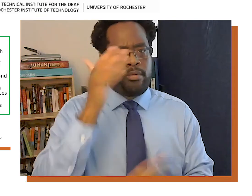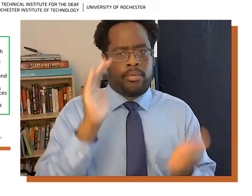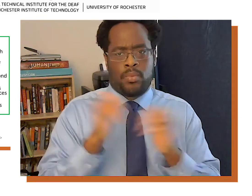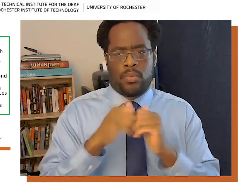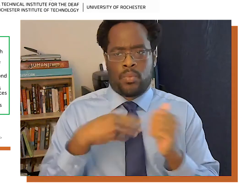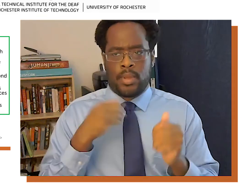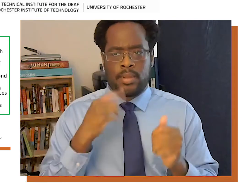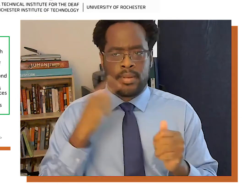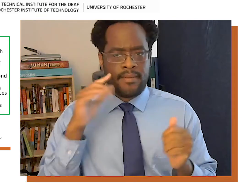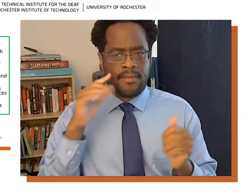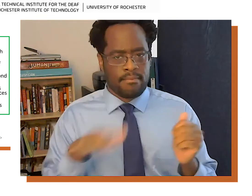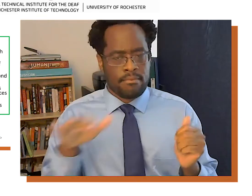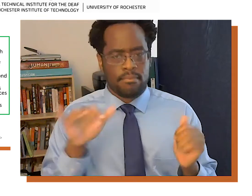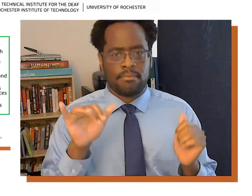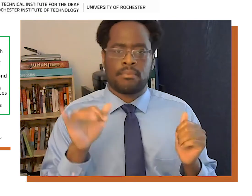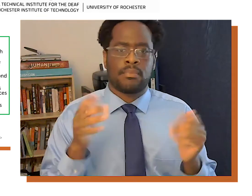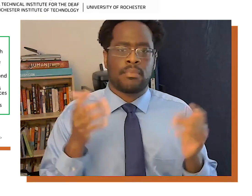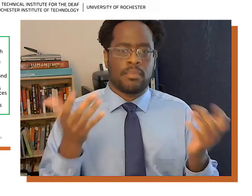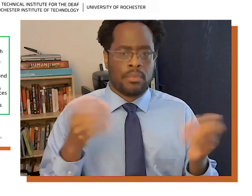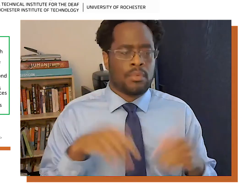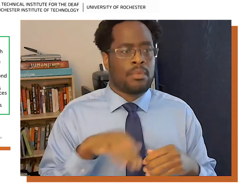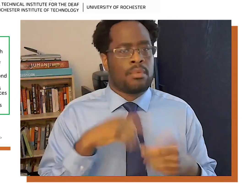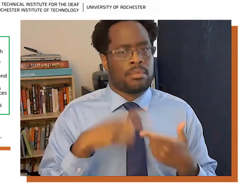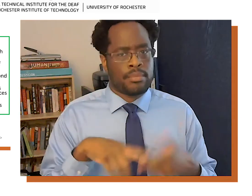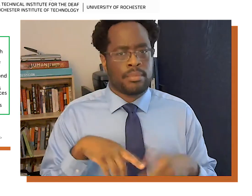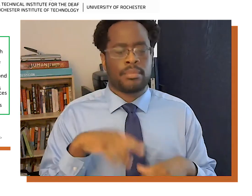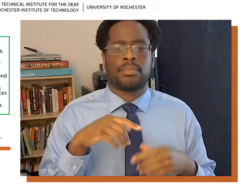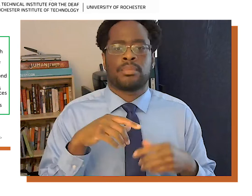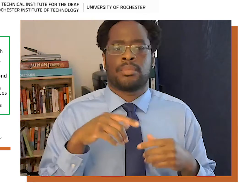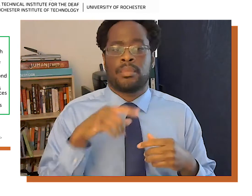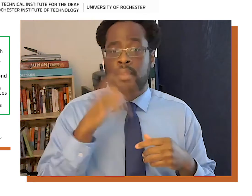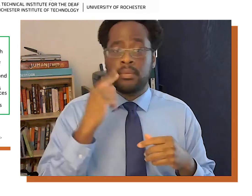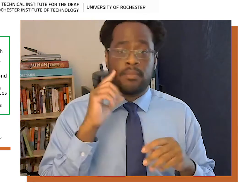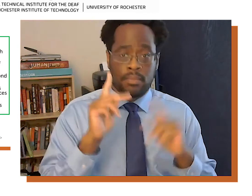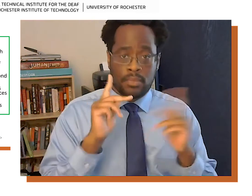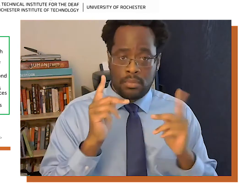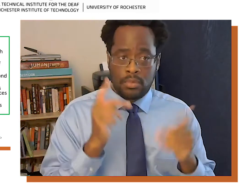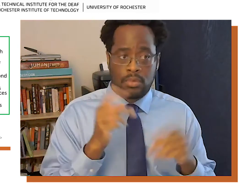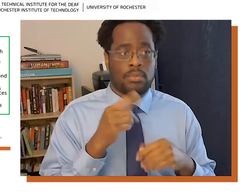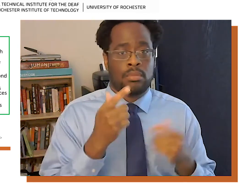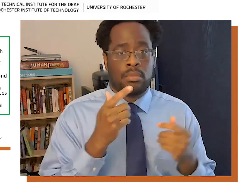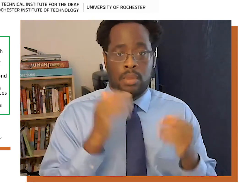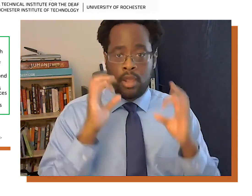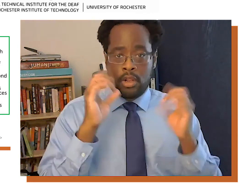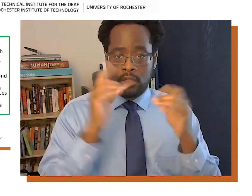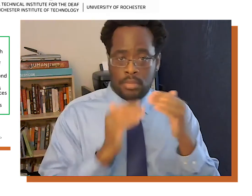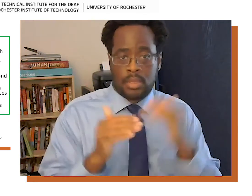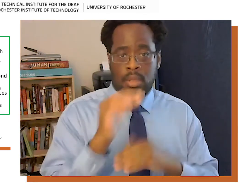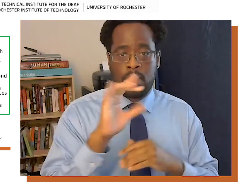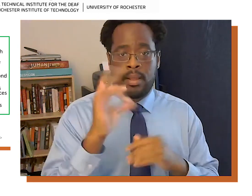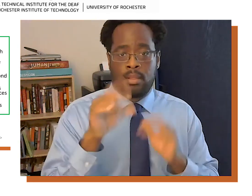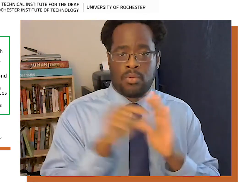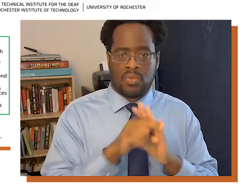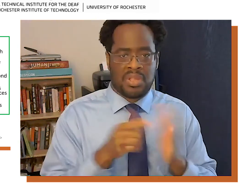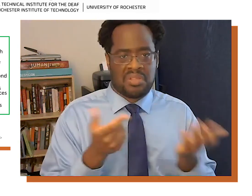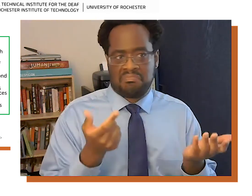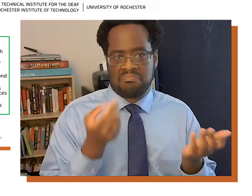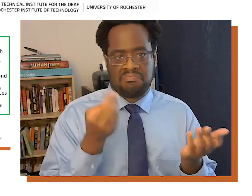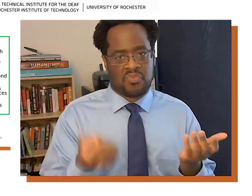It seemed that the employment rate for Black Deaf people was higher than that of white Deaf people, and very few Black Deaf people